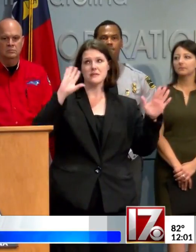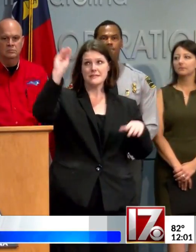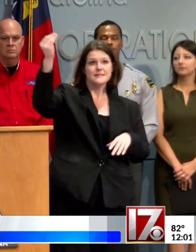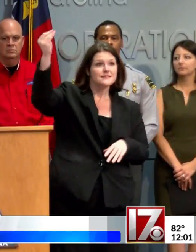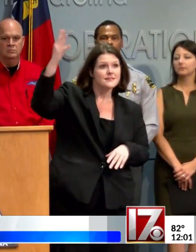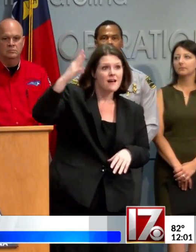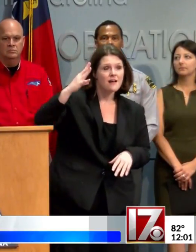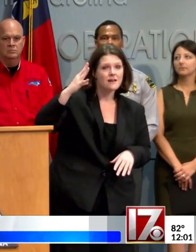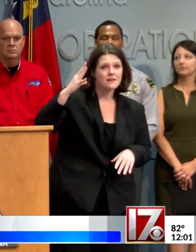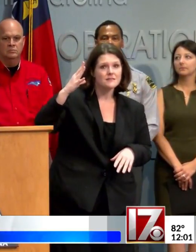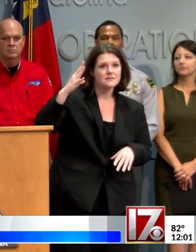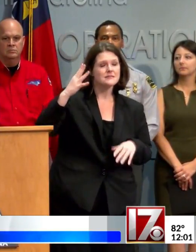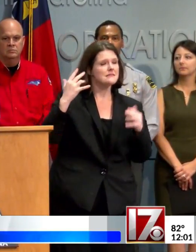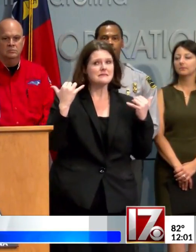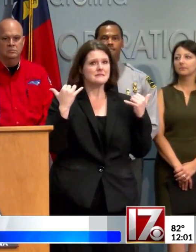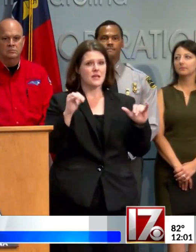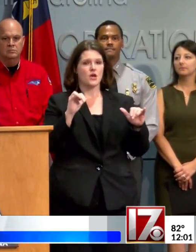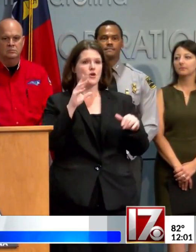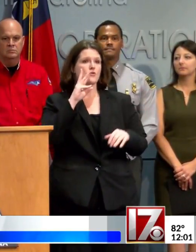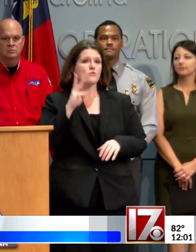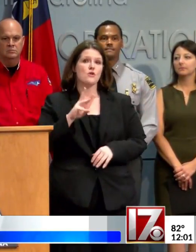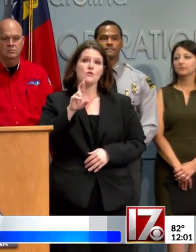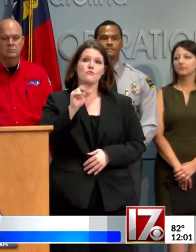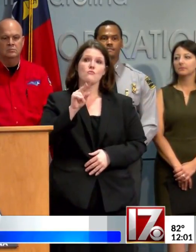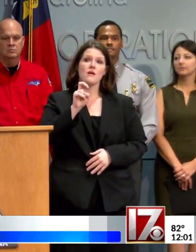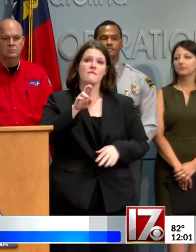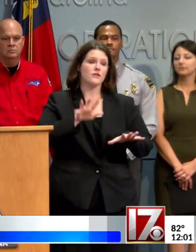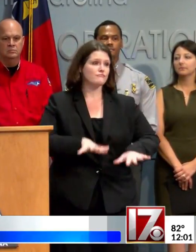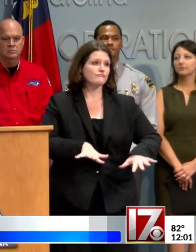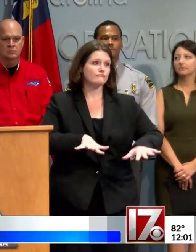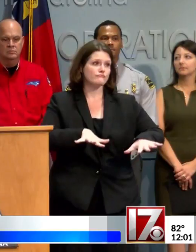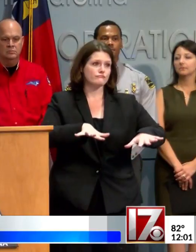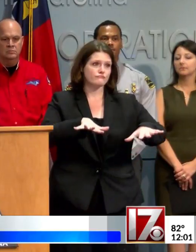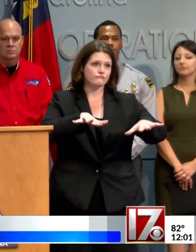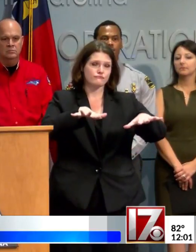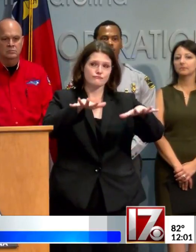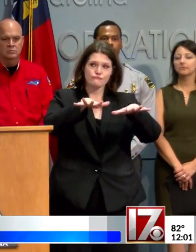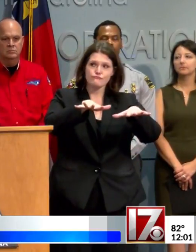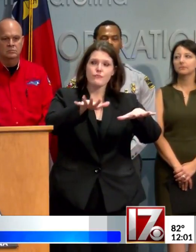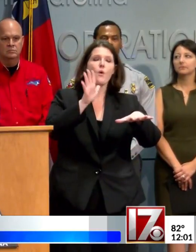NECESSARILY MEAN SAFETY. EVEN THOUGH THERE IS NO SUBSTANTIAL RAIN NOW IN THE